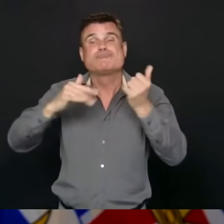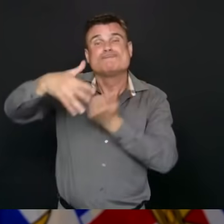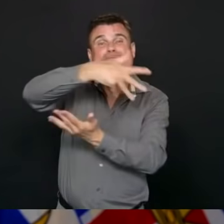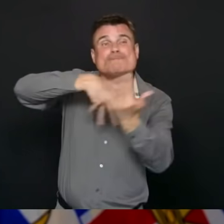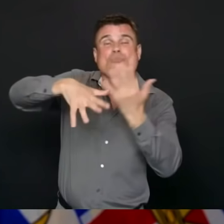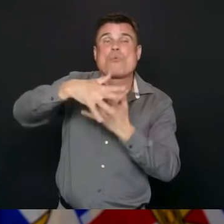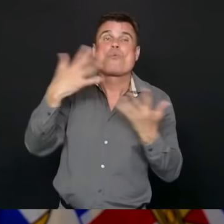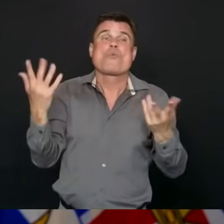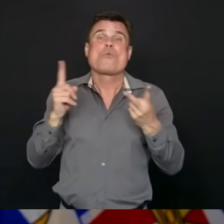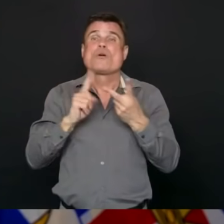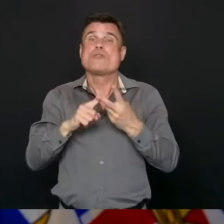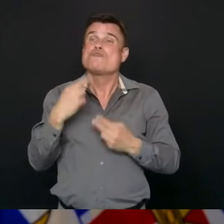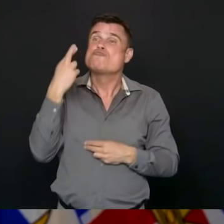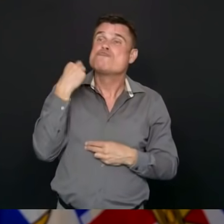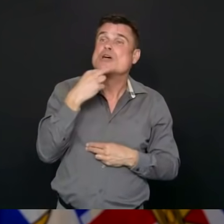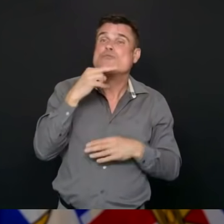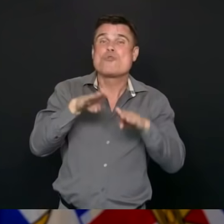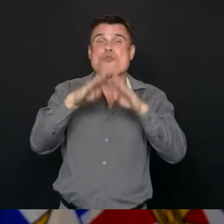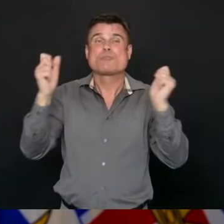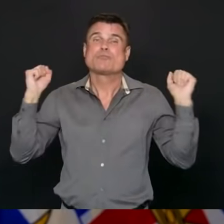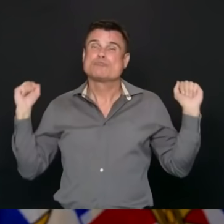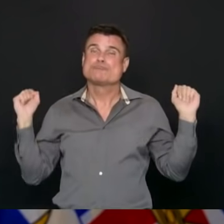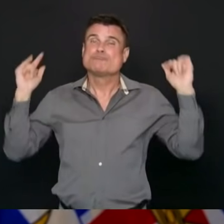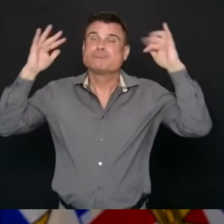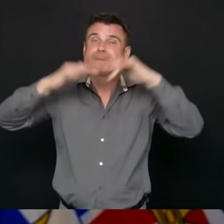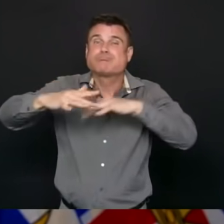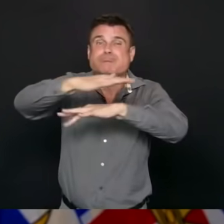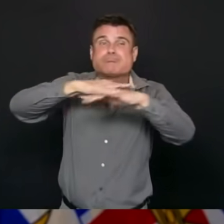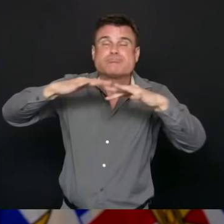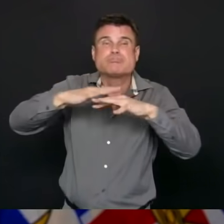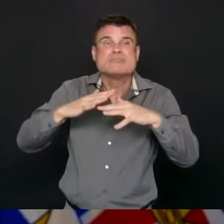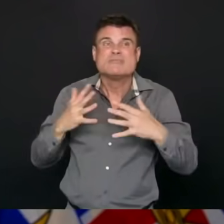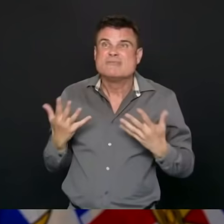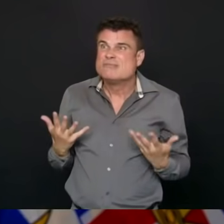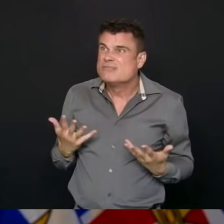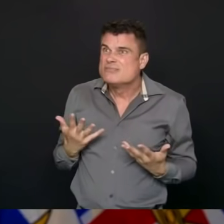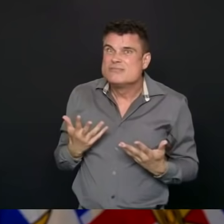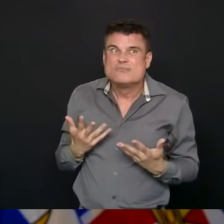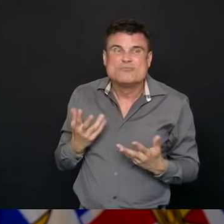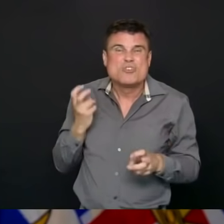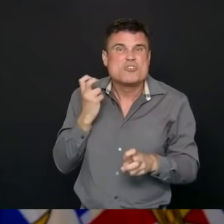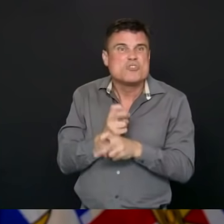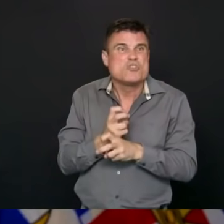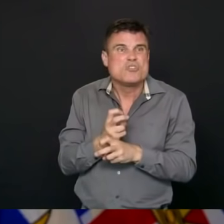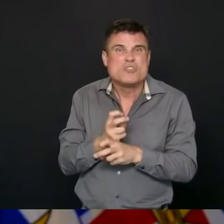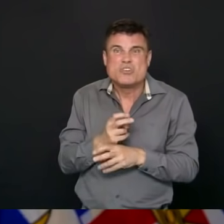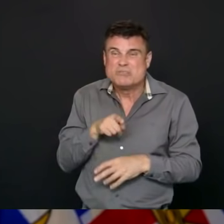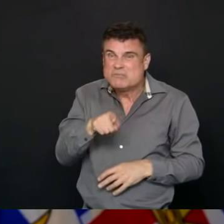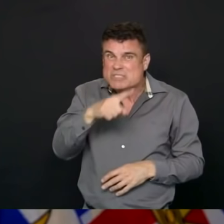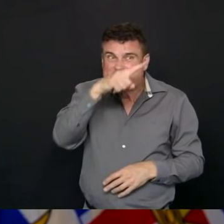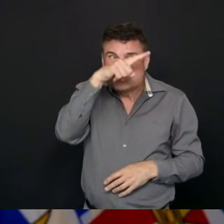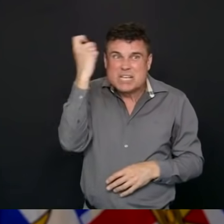being when it comes to lifting those kinds of restrictions?